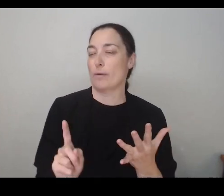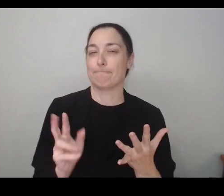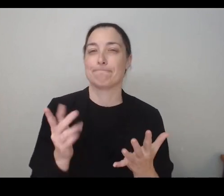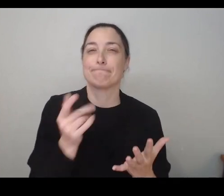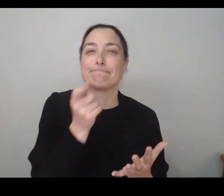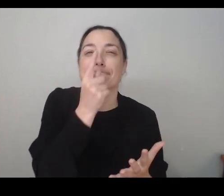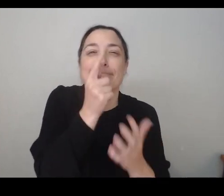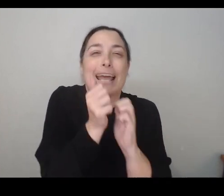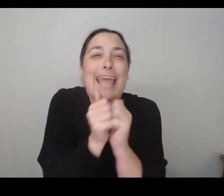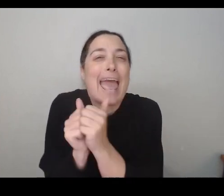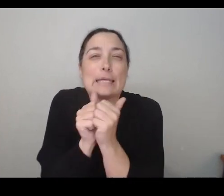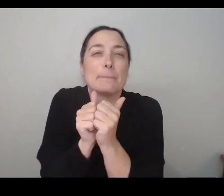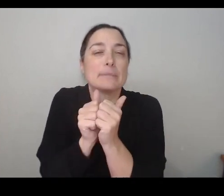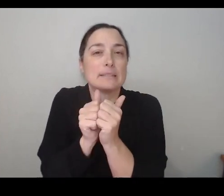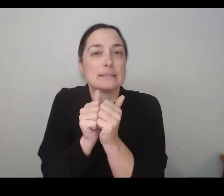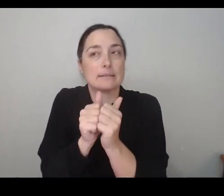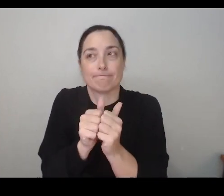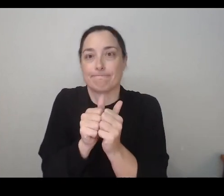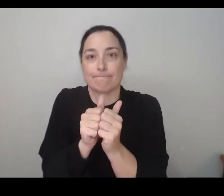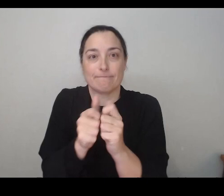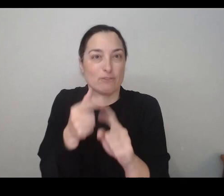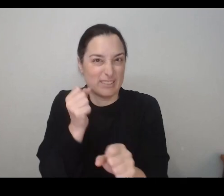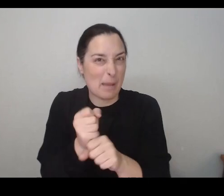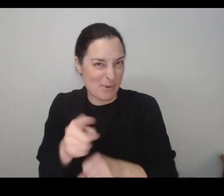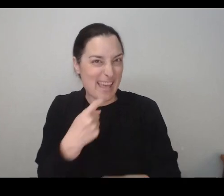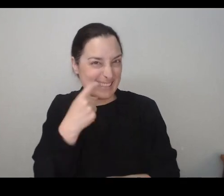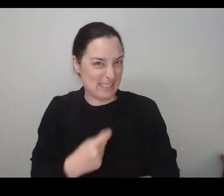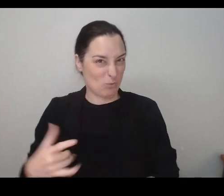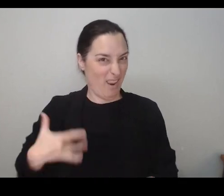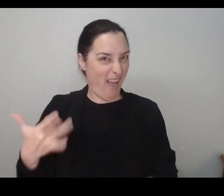like "Still Life with l'Esperance," that you brought up,